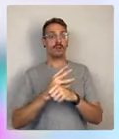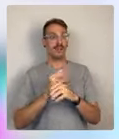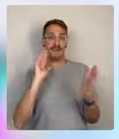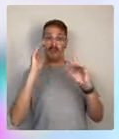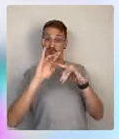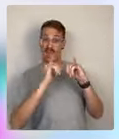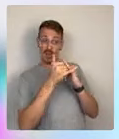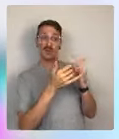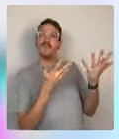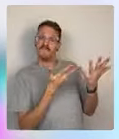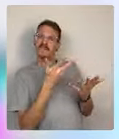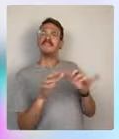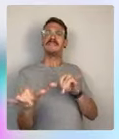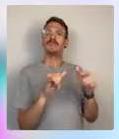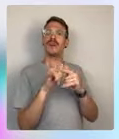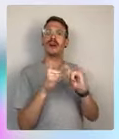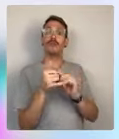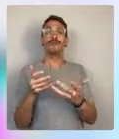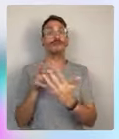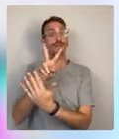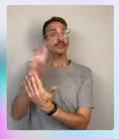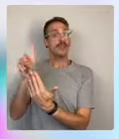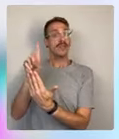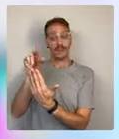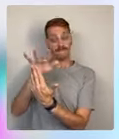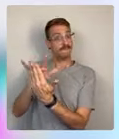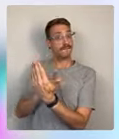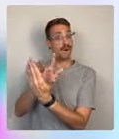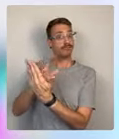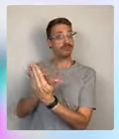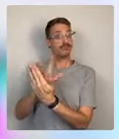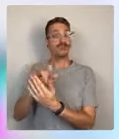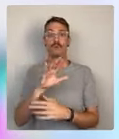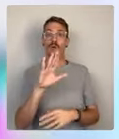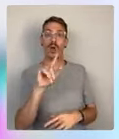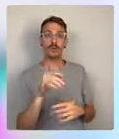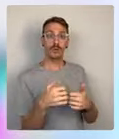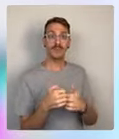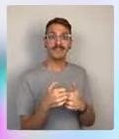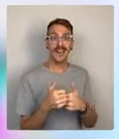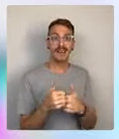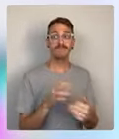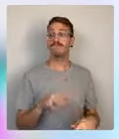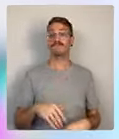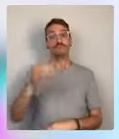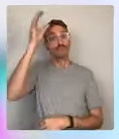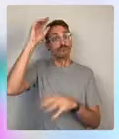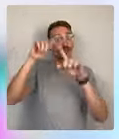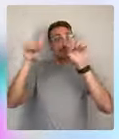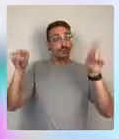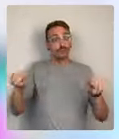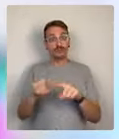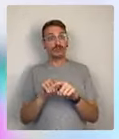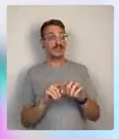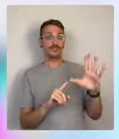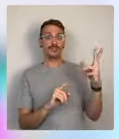relative to the way that you might engage in a 2D environment, your phone screen, maybe it's a console game that you're playing, a computer screen that you're taking a look at,